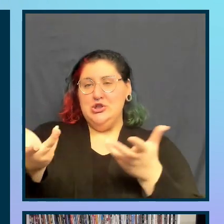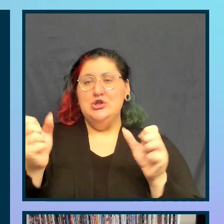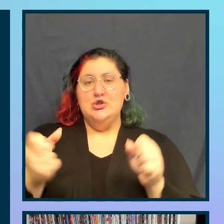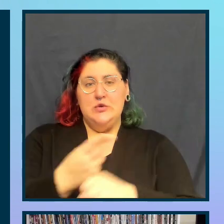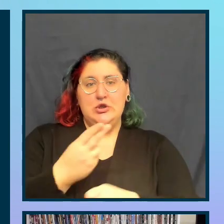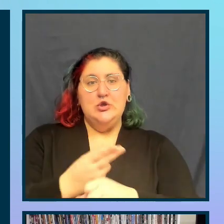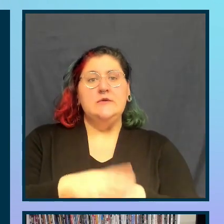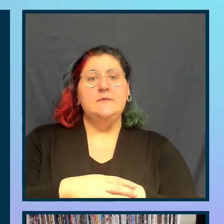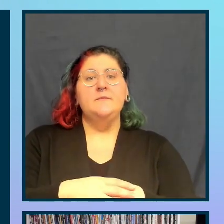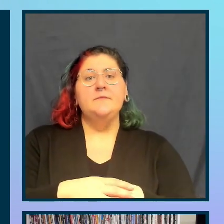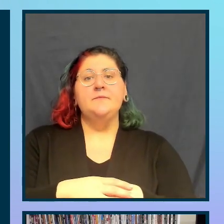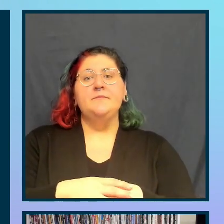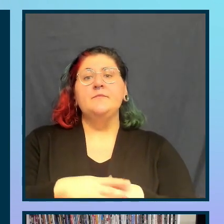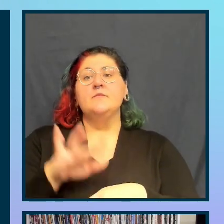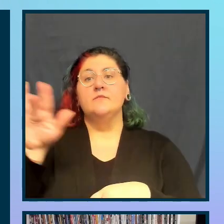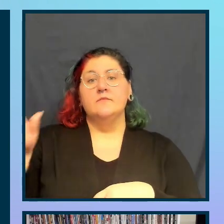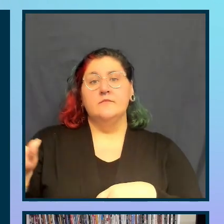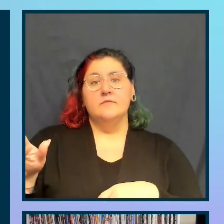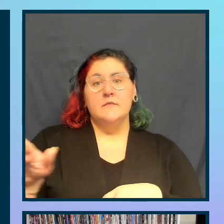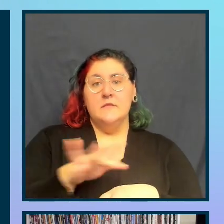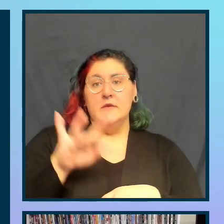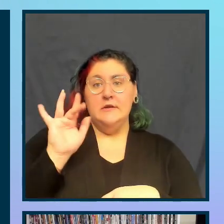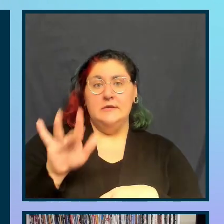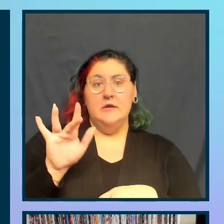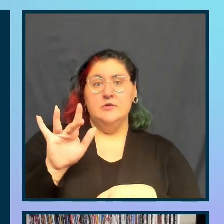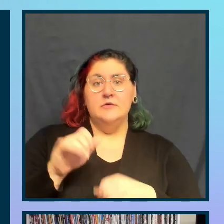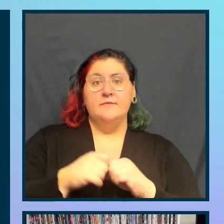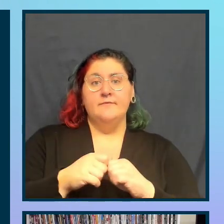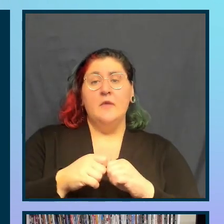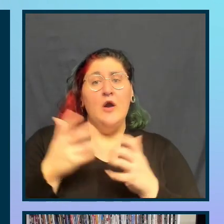move to the next item, swipe right, move through the previous item, swipe left,